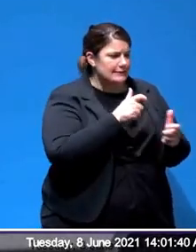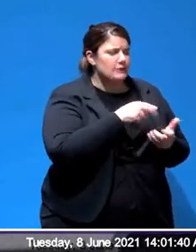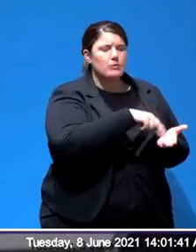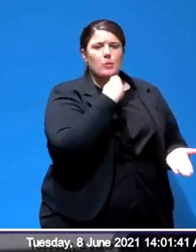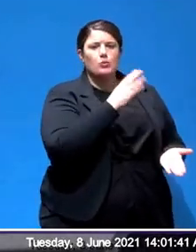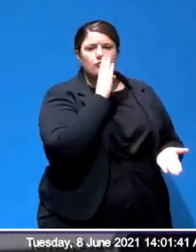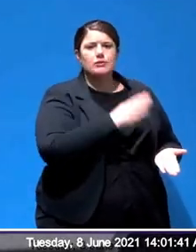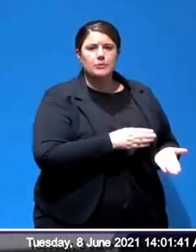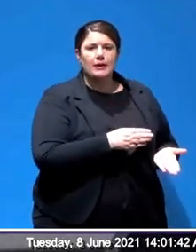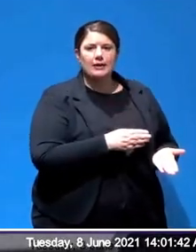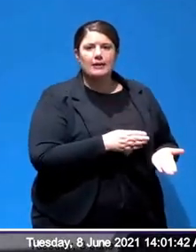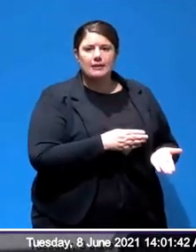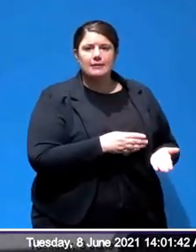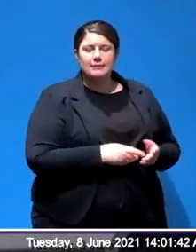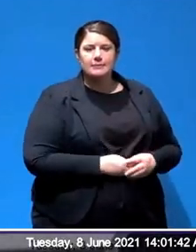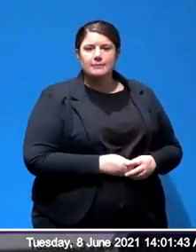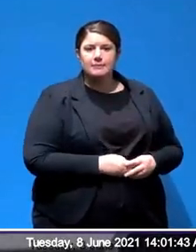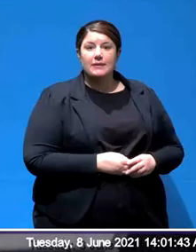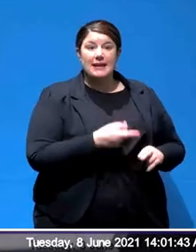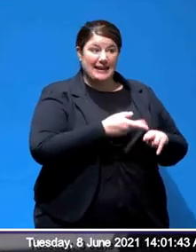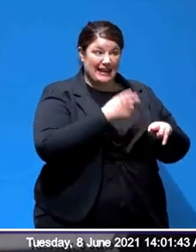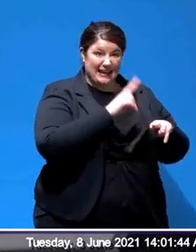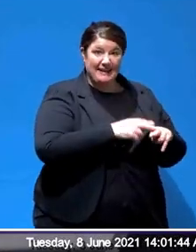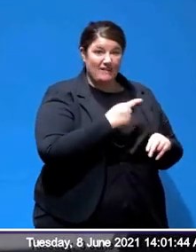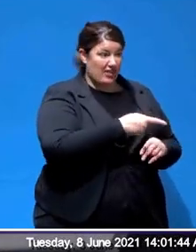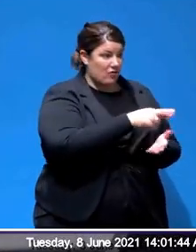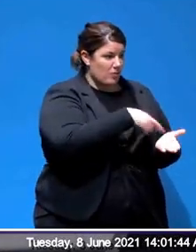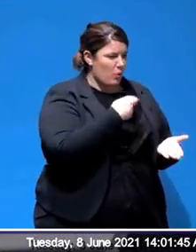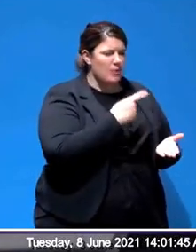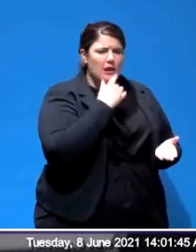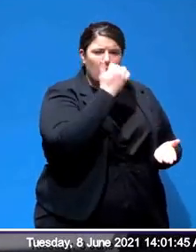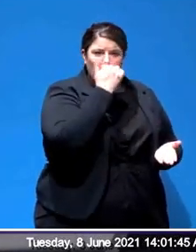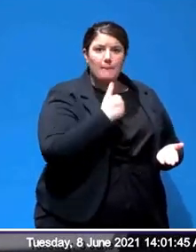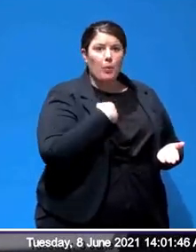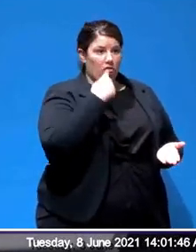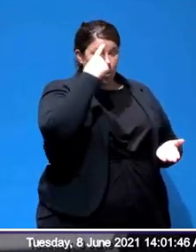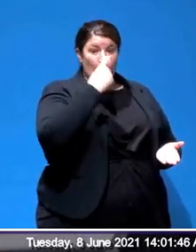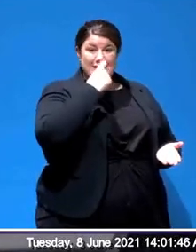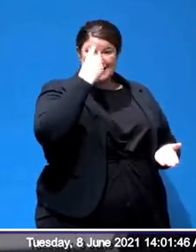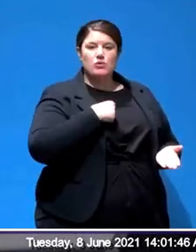change that delegation --- the severity level if required. Especially if you had to seek ---